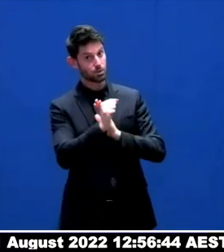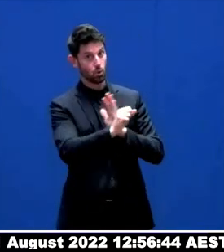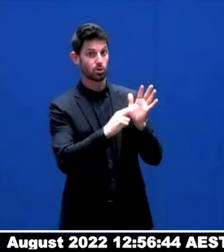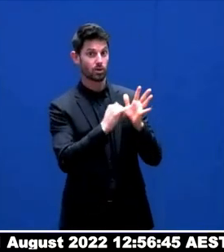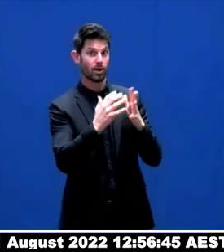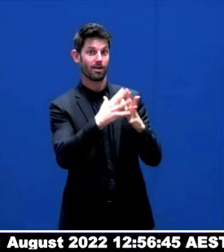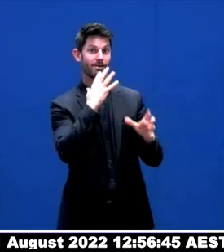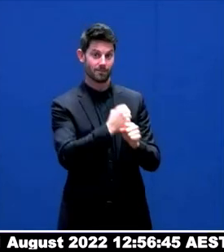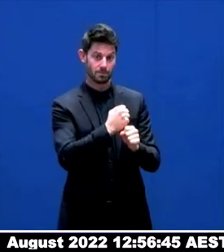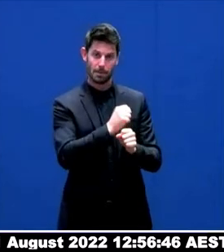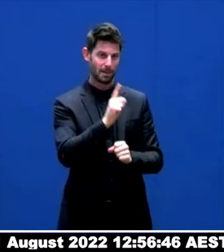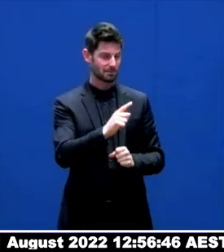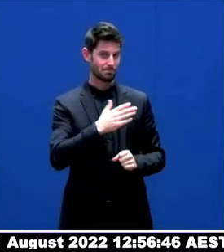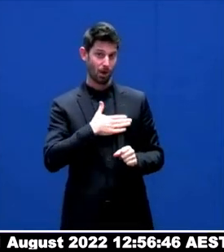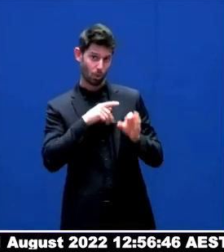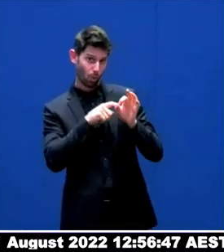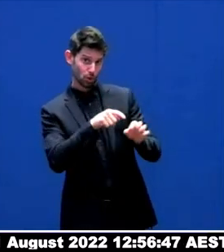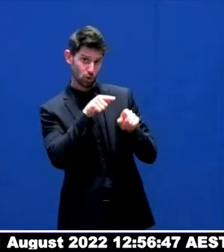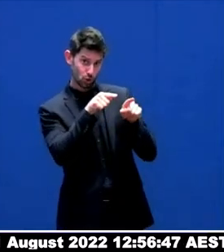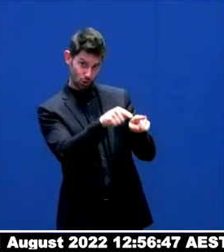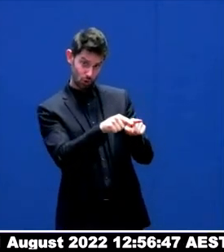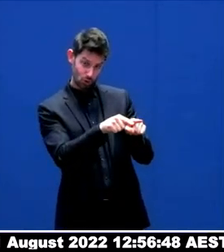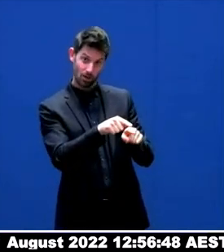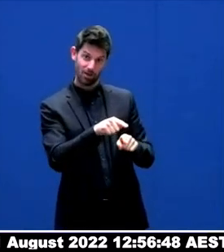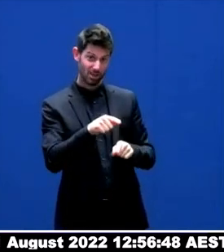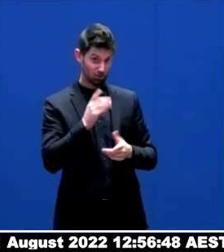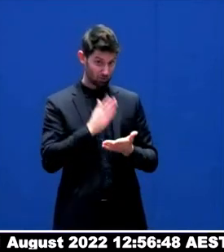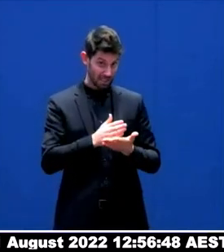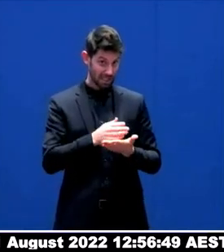is really directed as to whether it's a question of shortage of OTs or whether